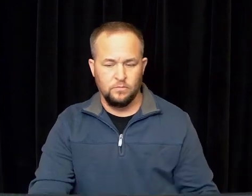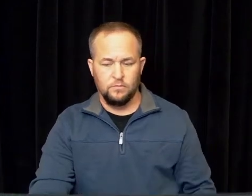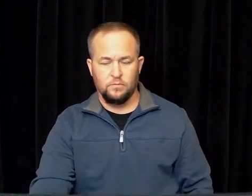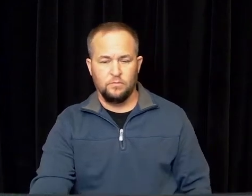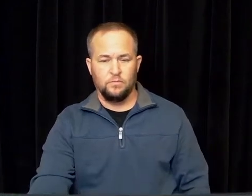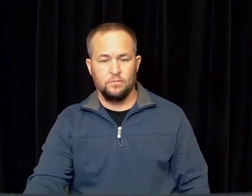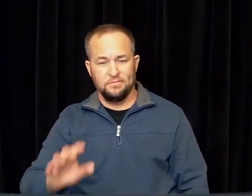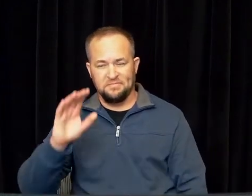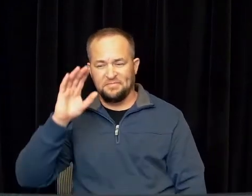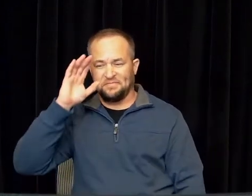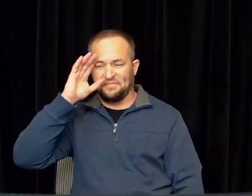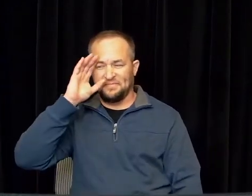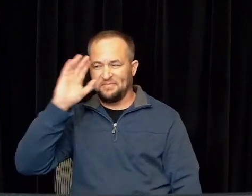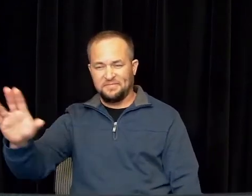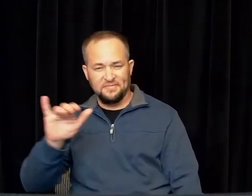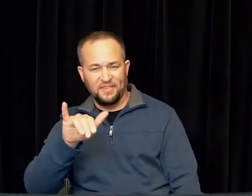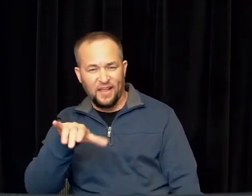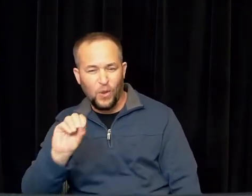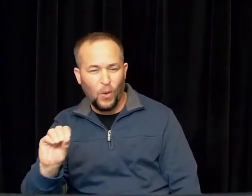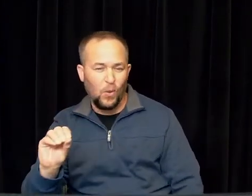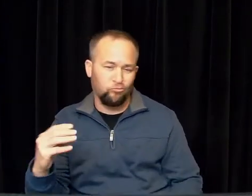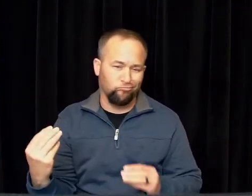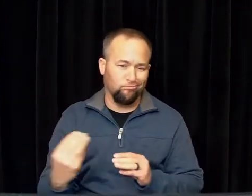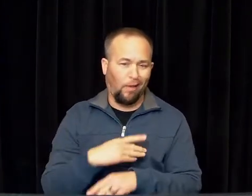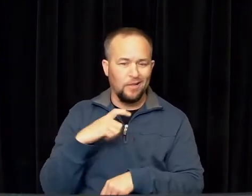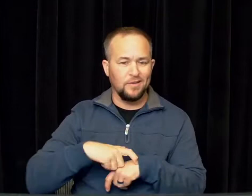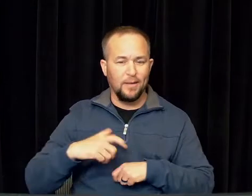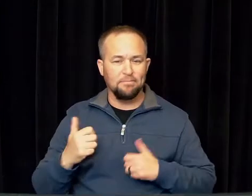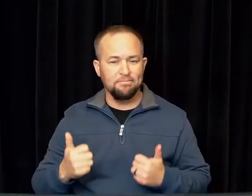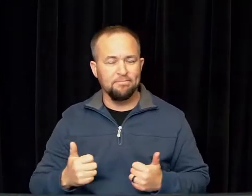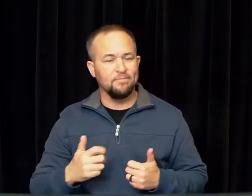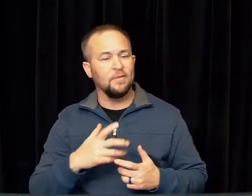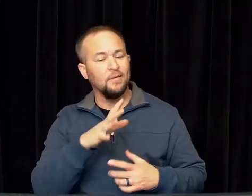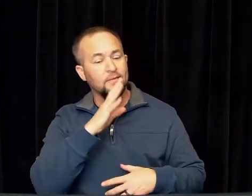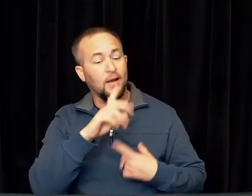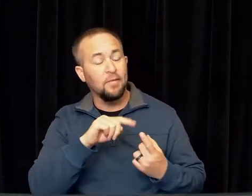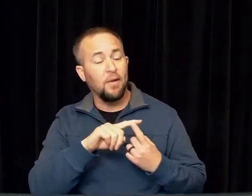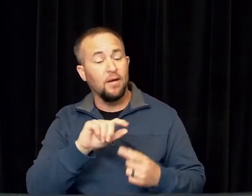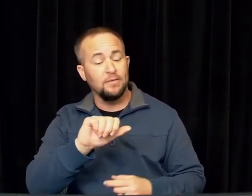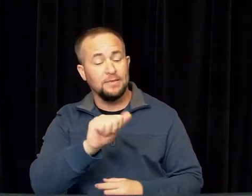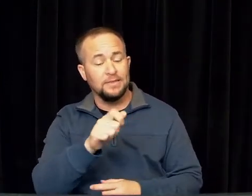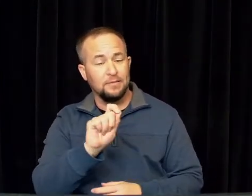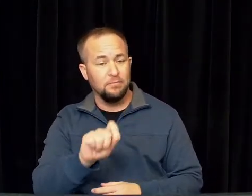Hey yo! Math time! Today we're gonna talk about 10.1 which is Measures of Center. The three that we're